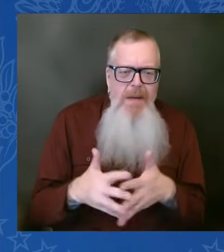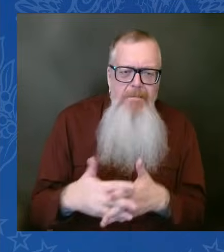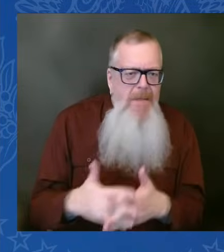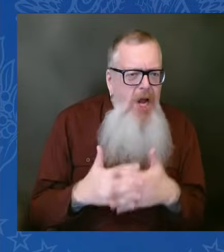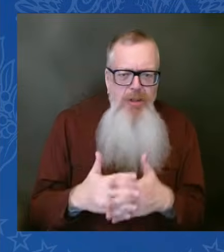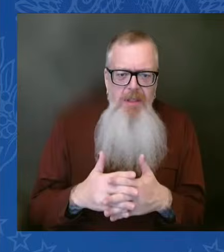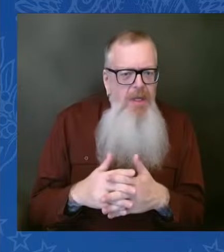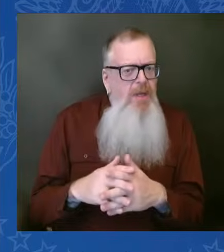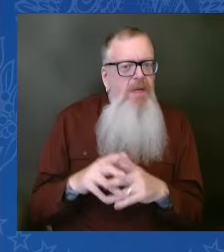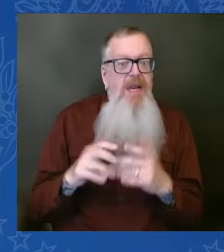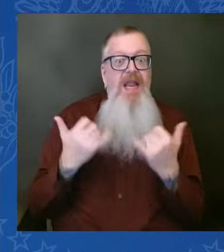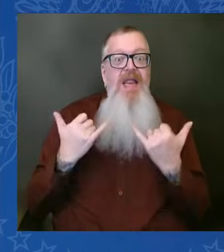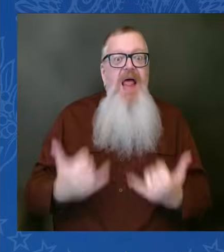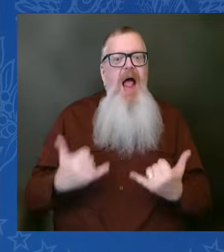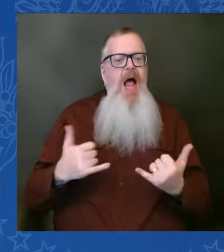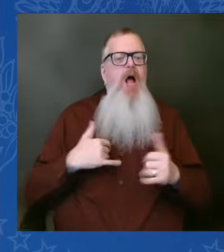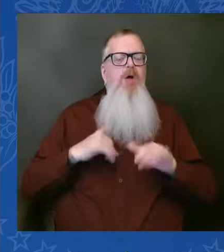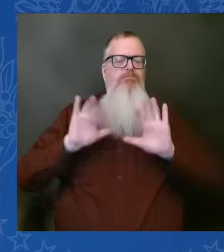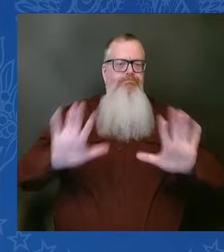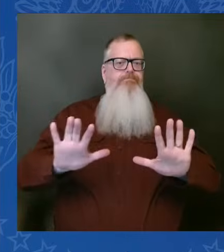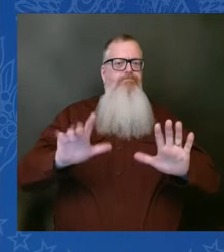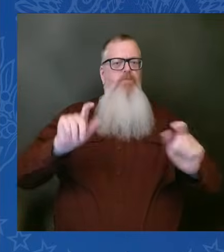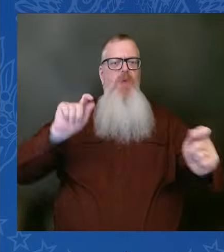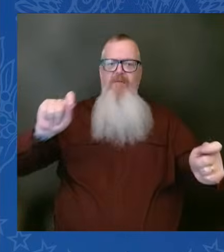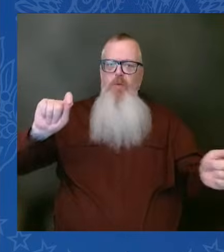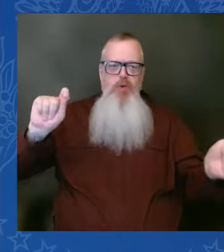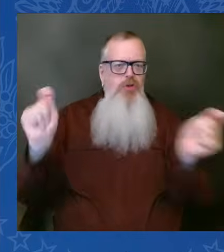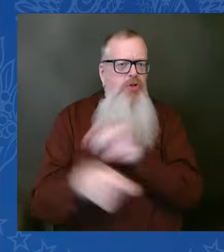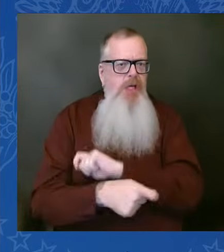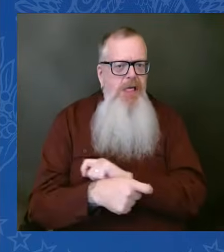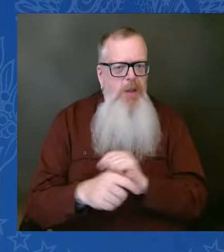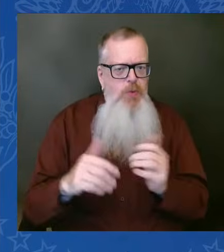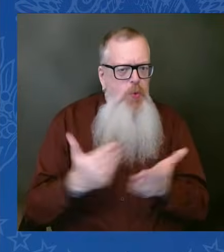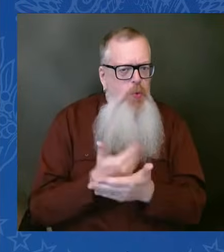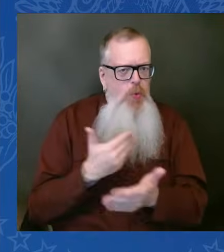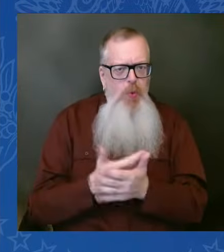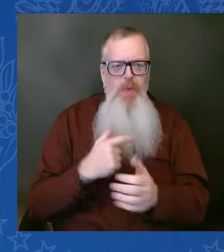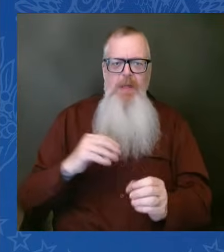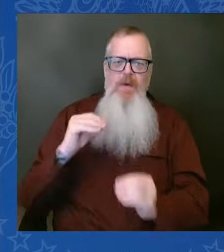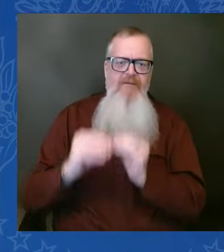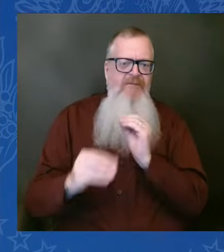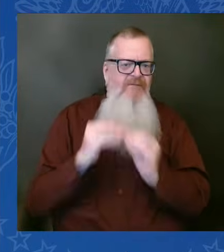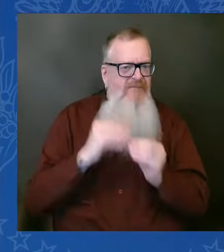our airports; our clean water system; affordable, high-speed Internet systems; and so much more. And, by the way,